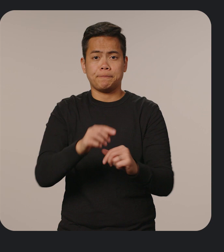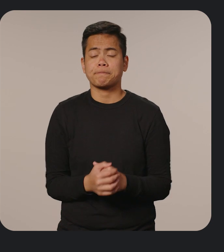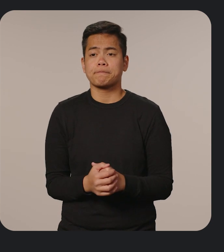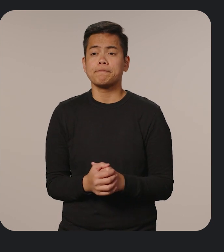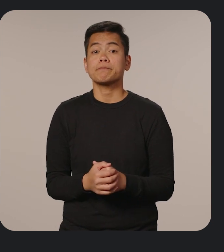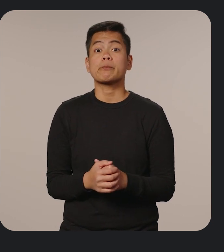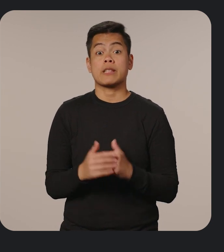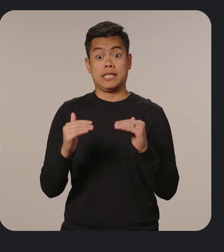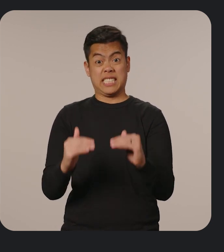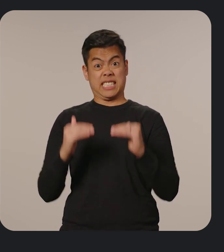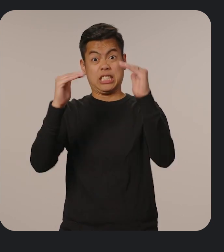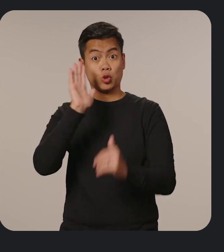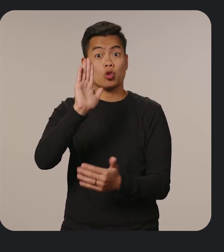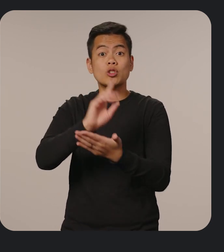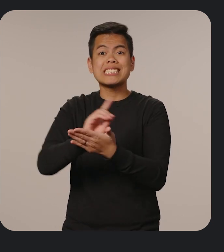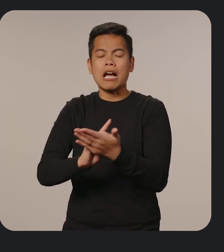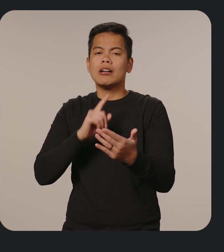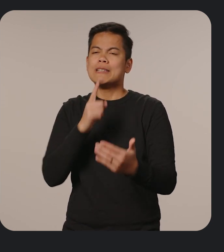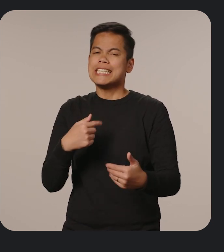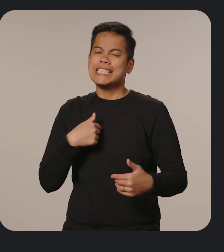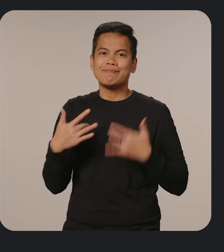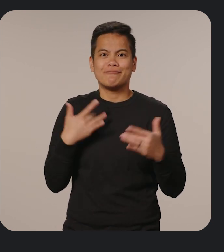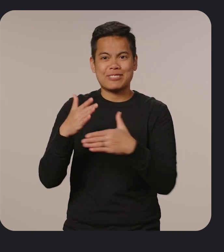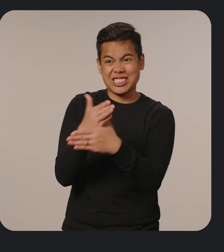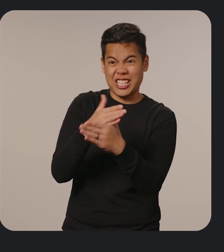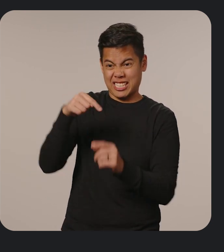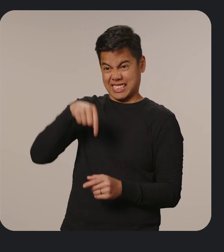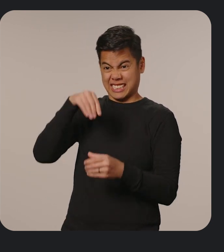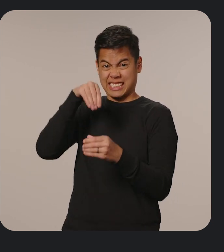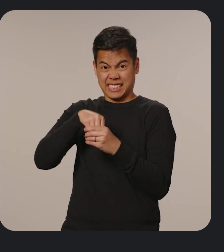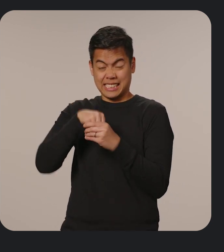capabilities, so your mocks can come to life in sigmas prototyping mode.